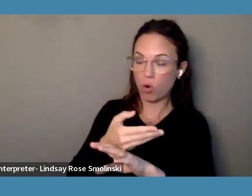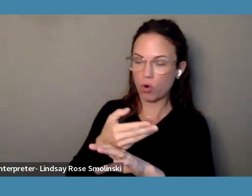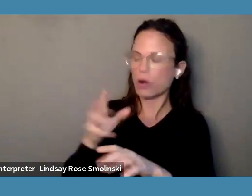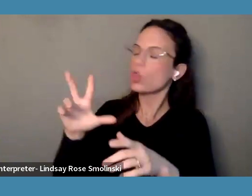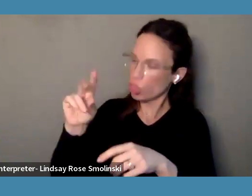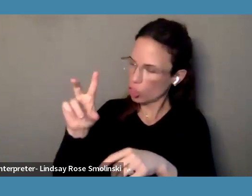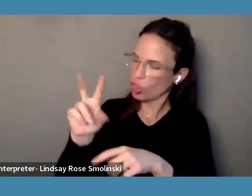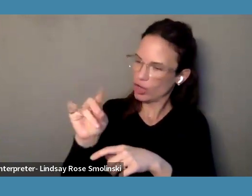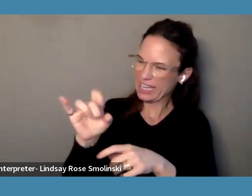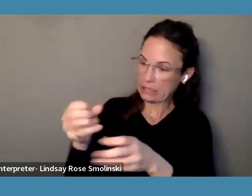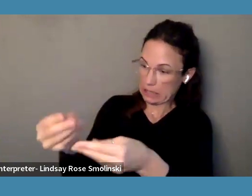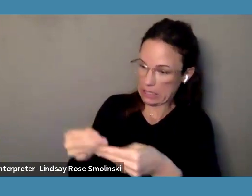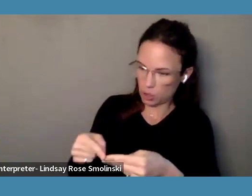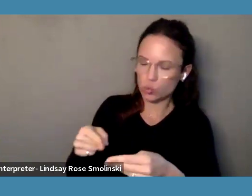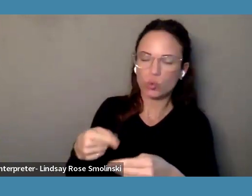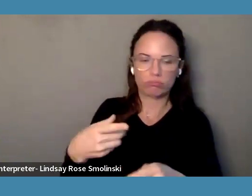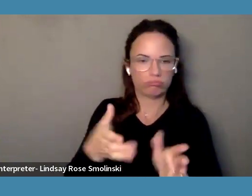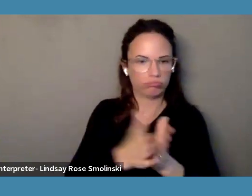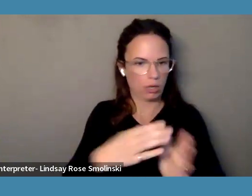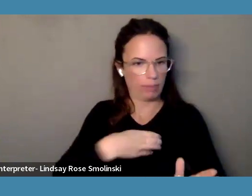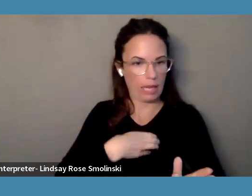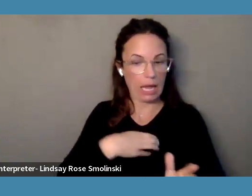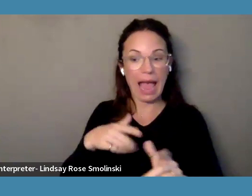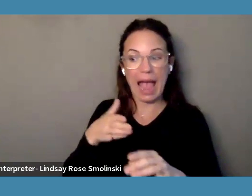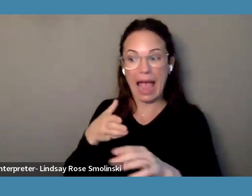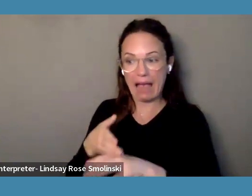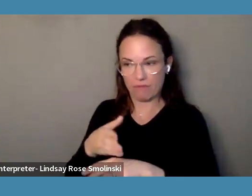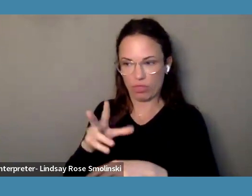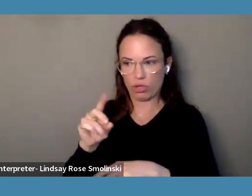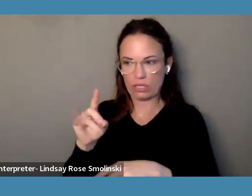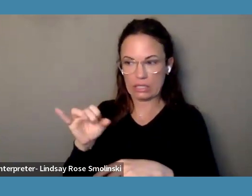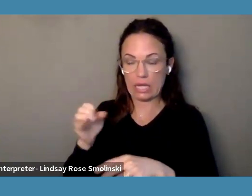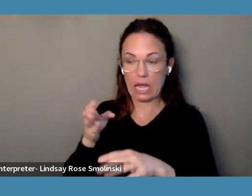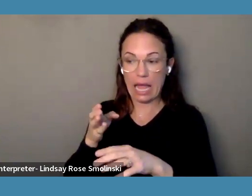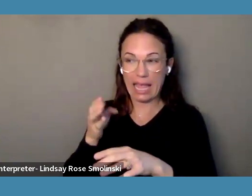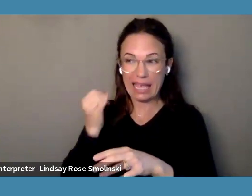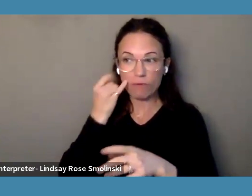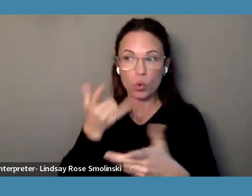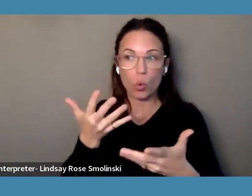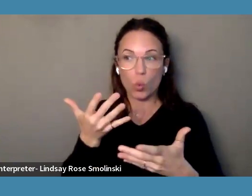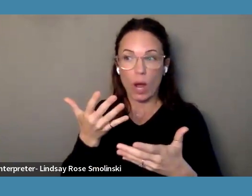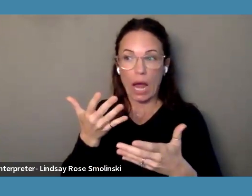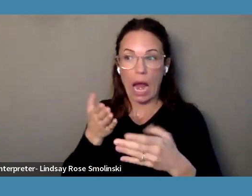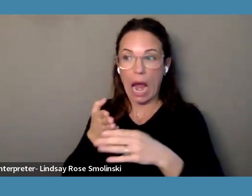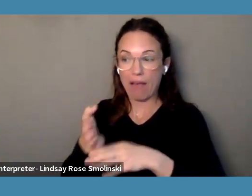and past 30 days from the receipt of your notice if you wait that long before requesting an appeal,